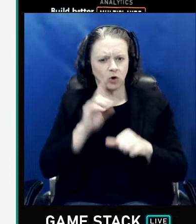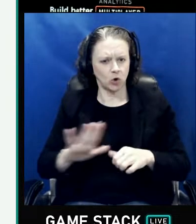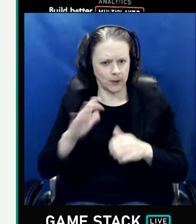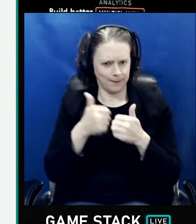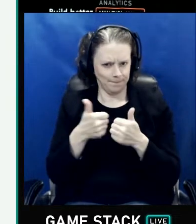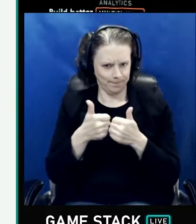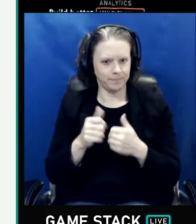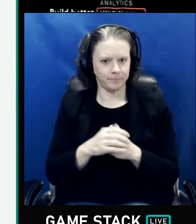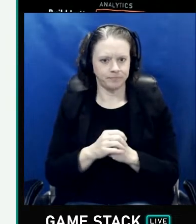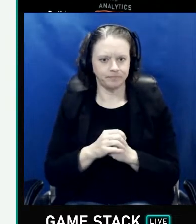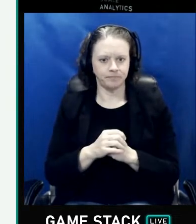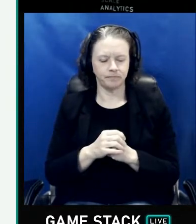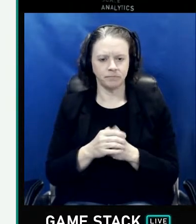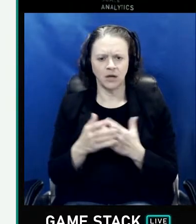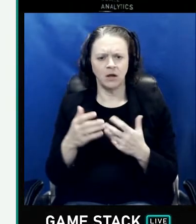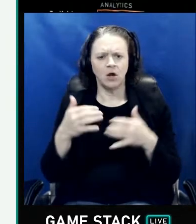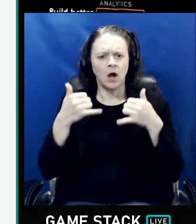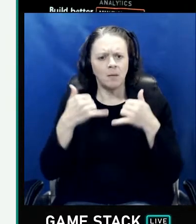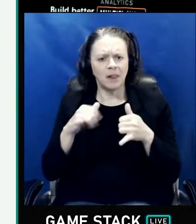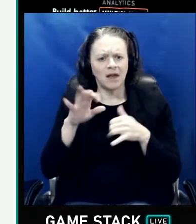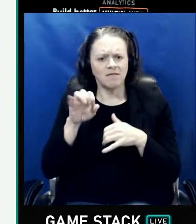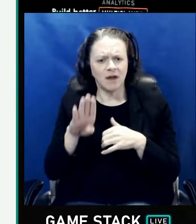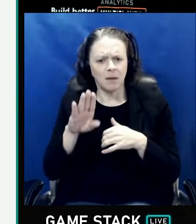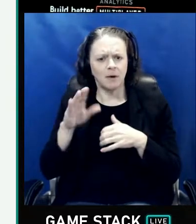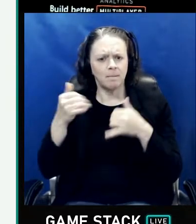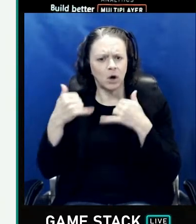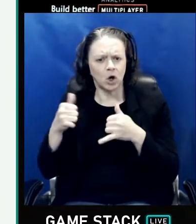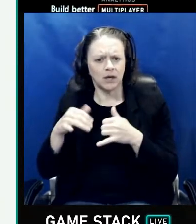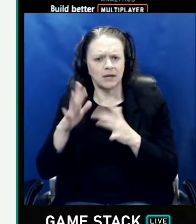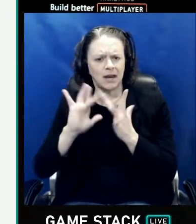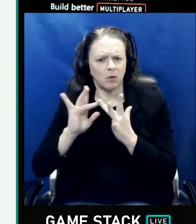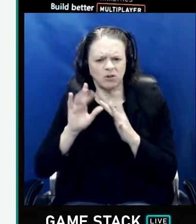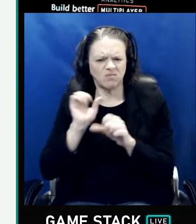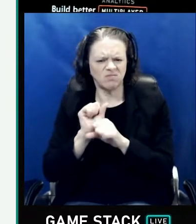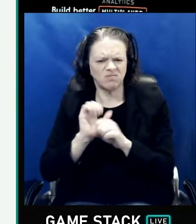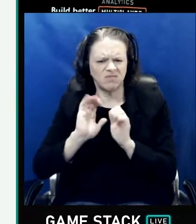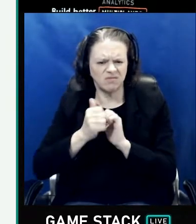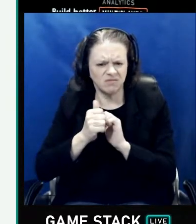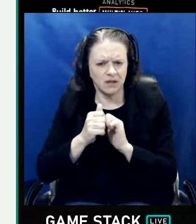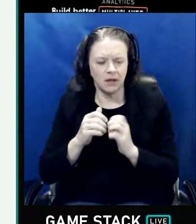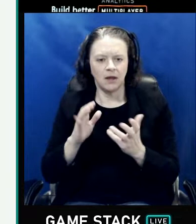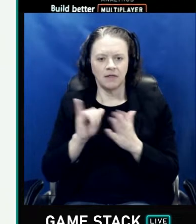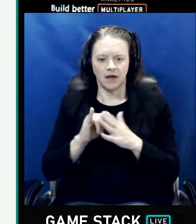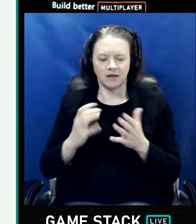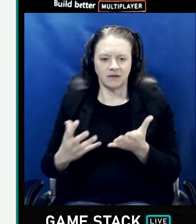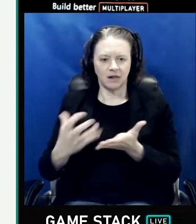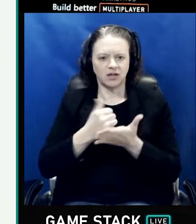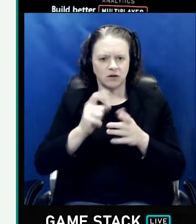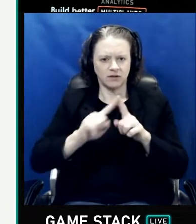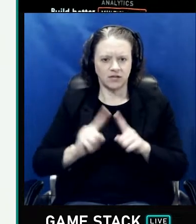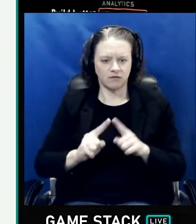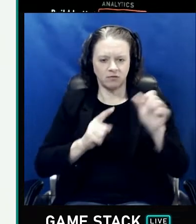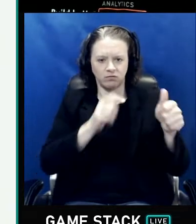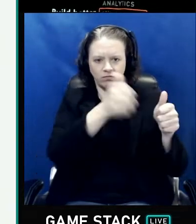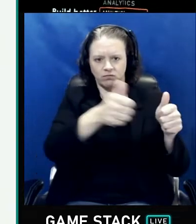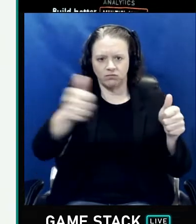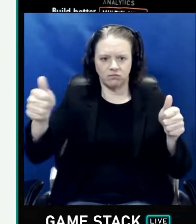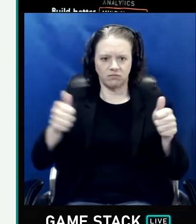So how do PlayFab Party Networks work? Basically, Party Network is a collection of endpoints, which could be really a single device.